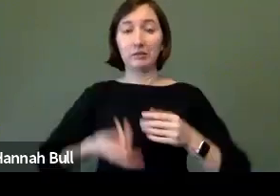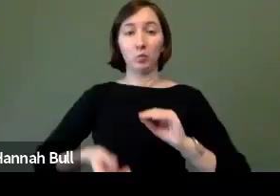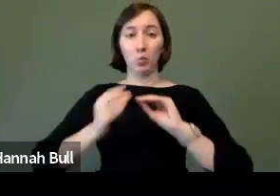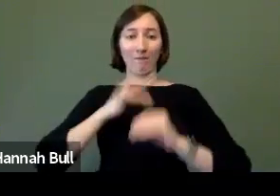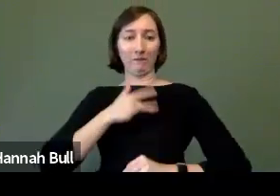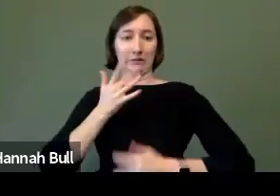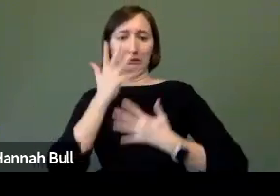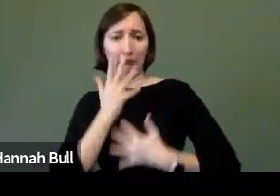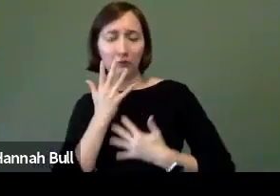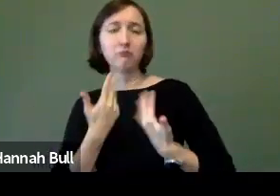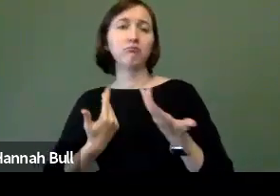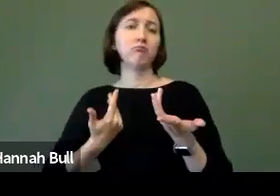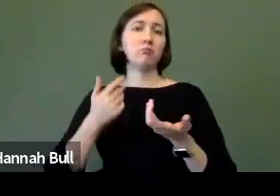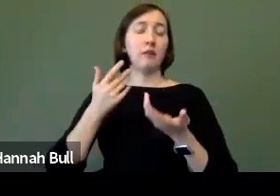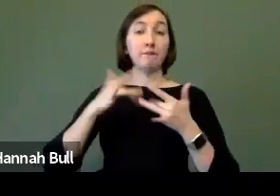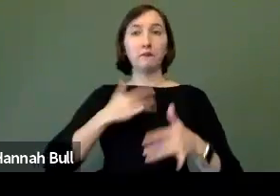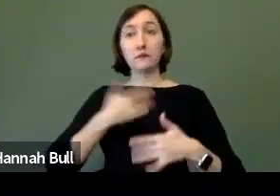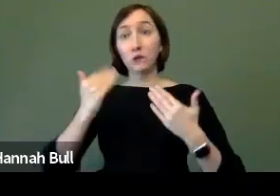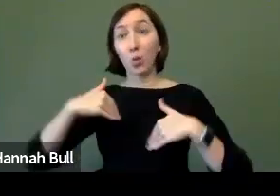There's behavioral effects.